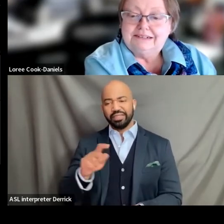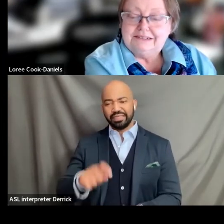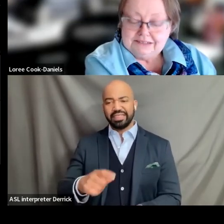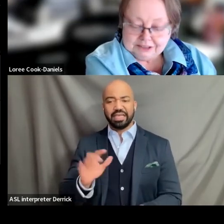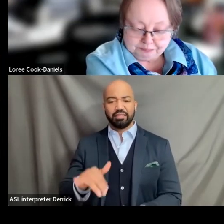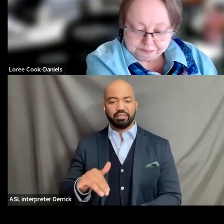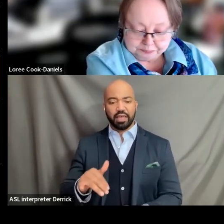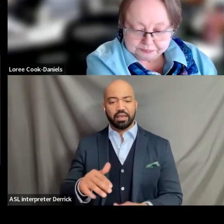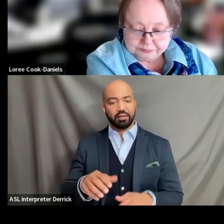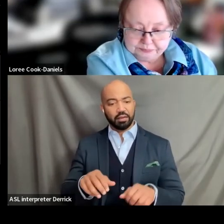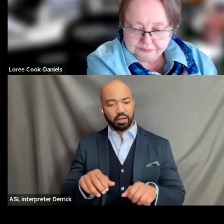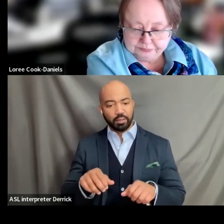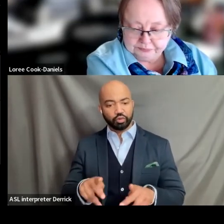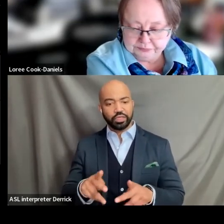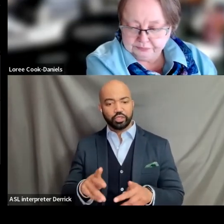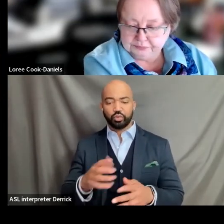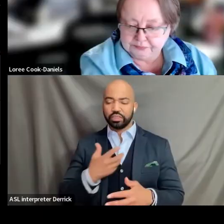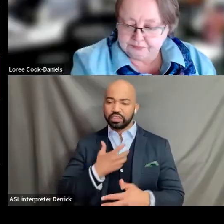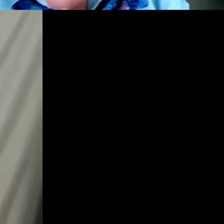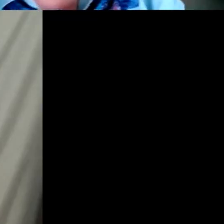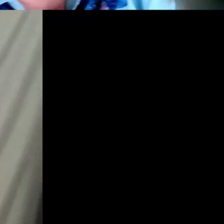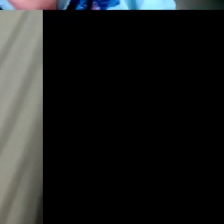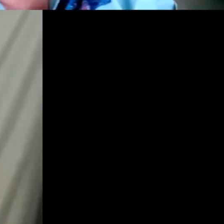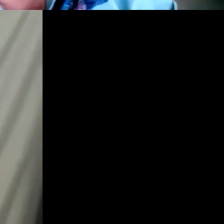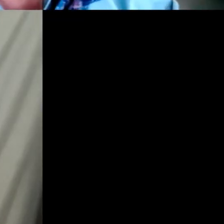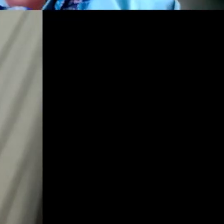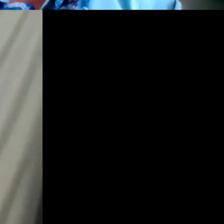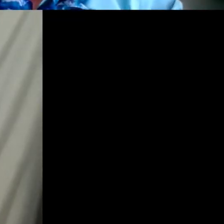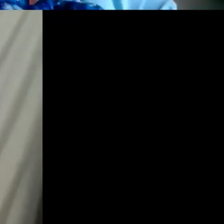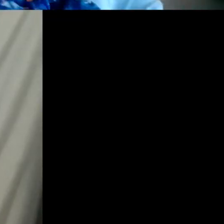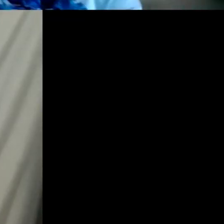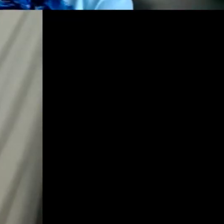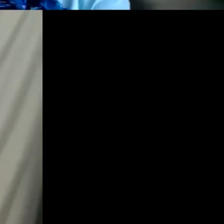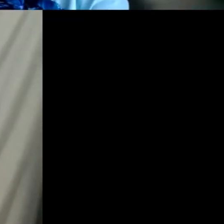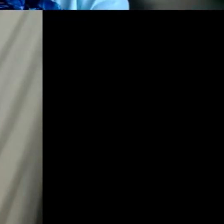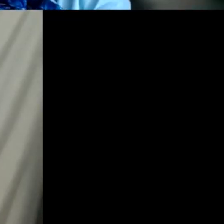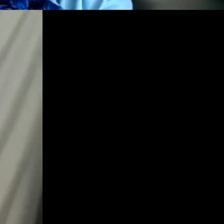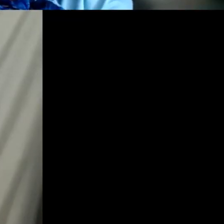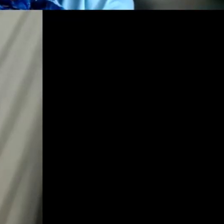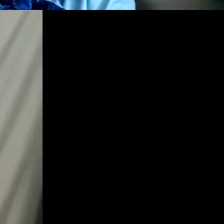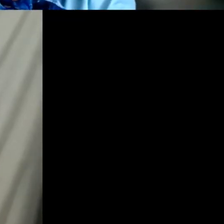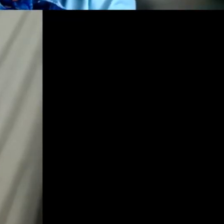Whether it's screaming someplace or squeezing our pillows or whatever it is.